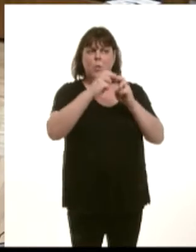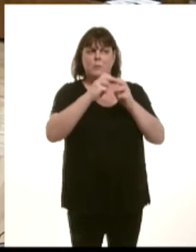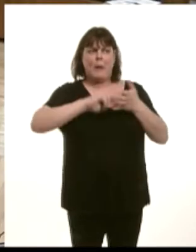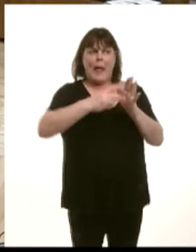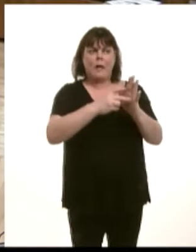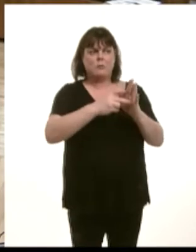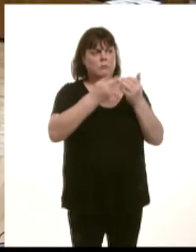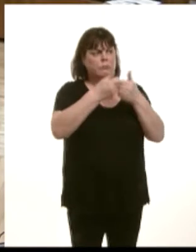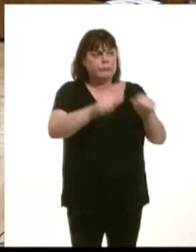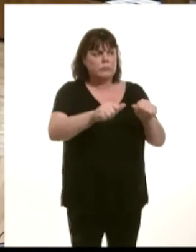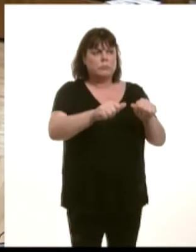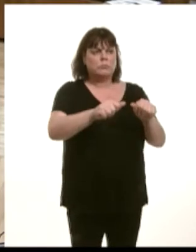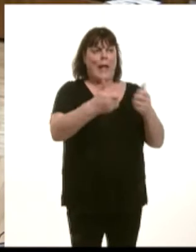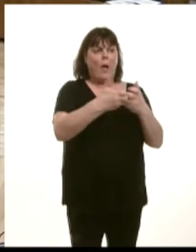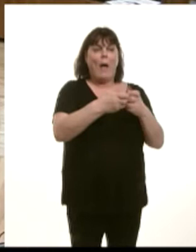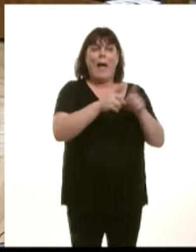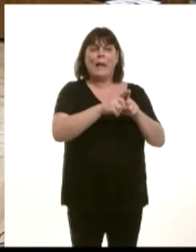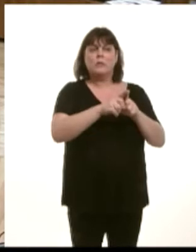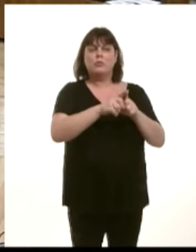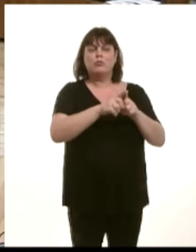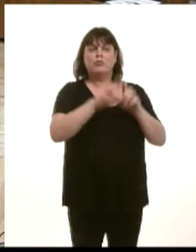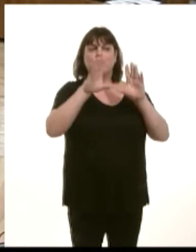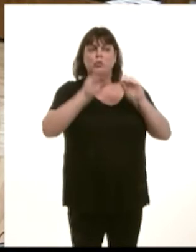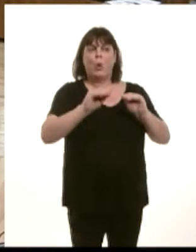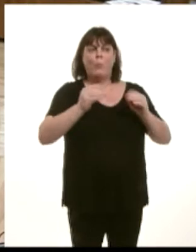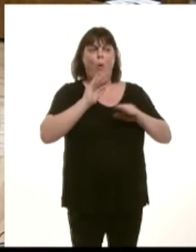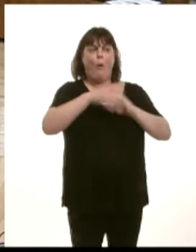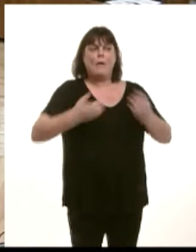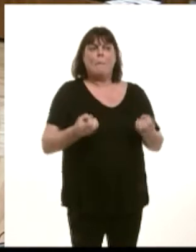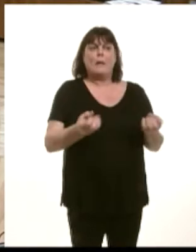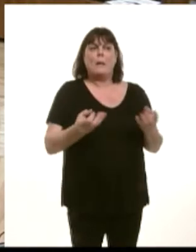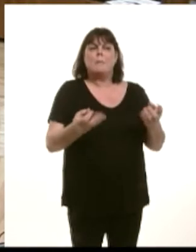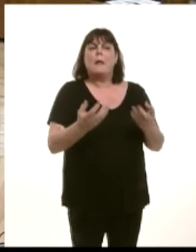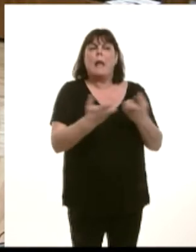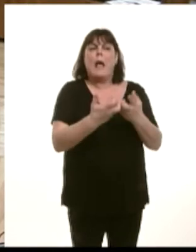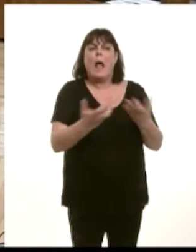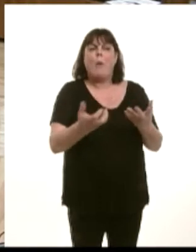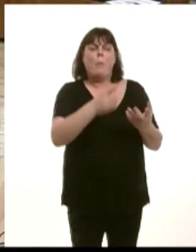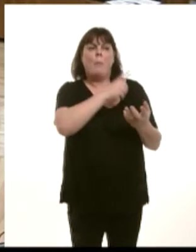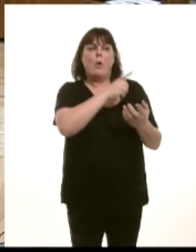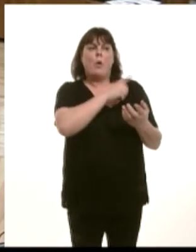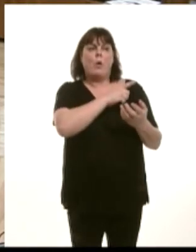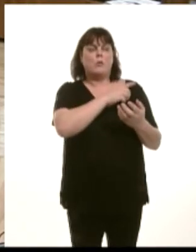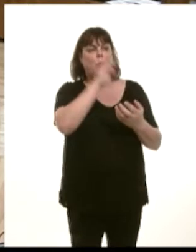any of these scandalous overspends outlined in the Wales Audit Office report ‘Major Transport Projects’?